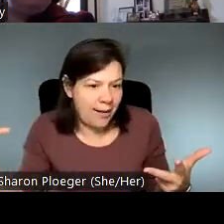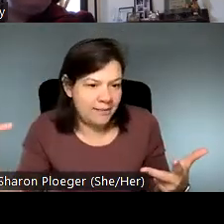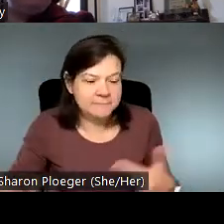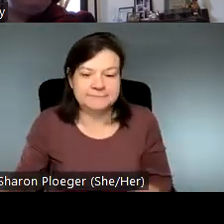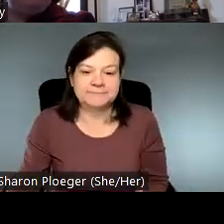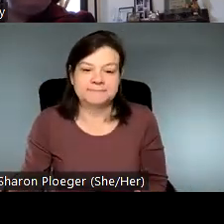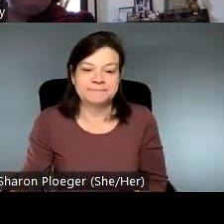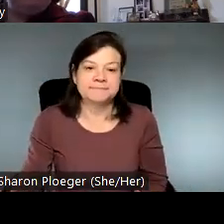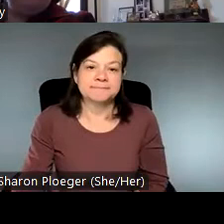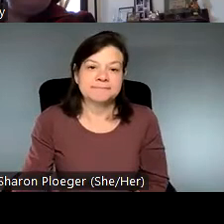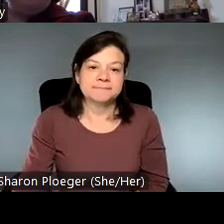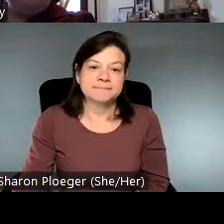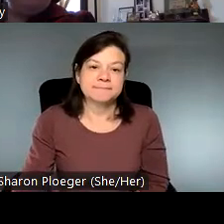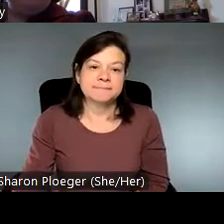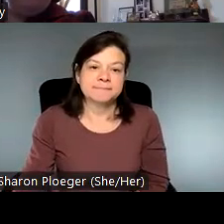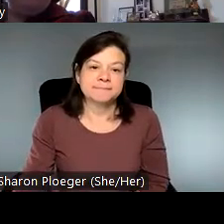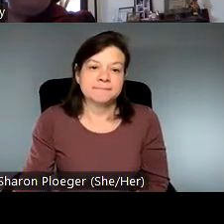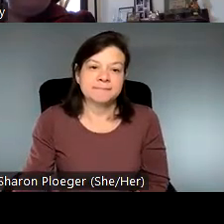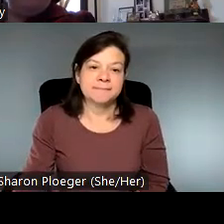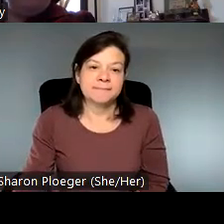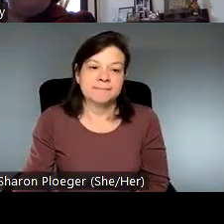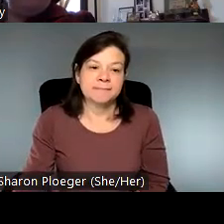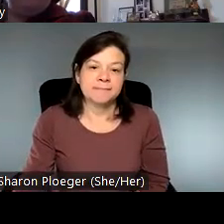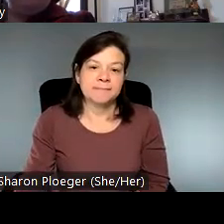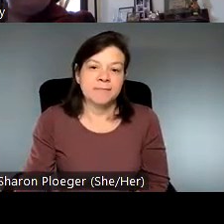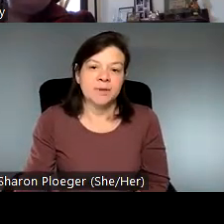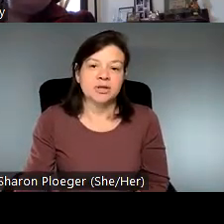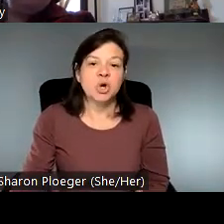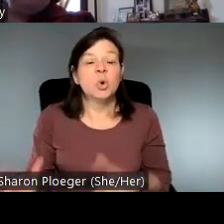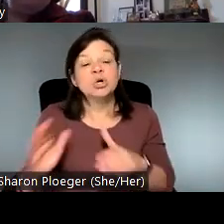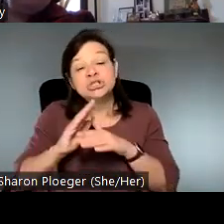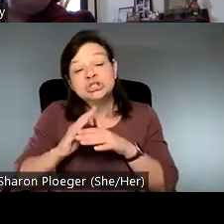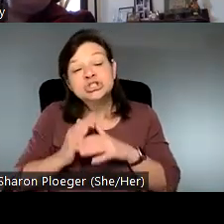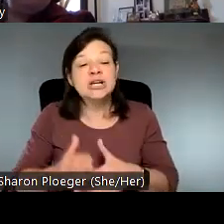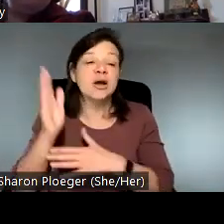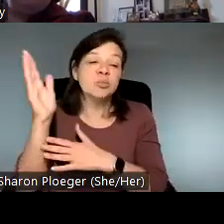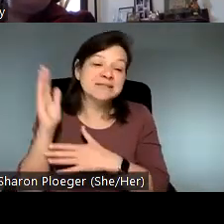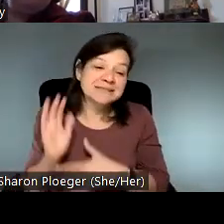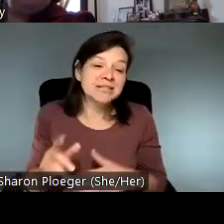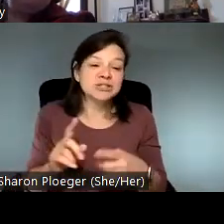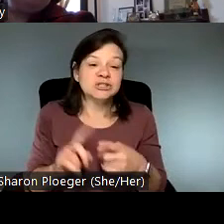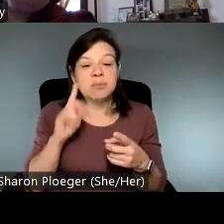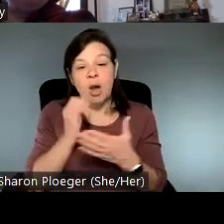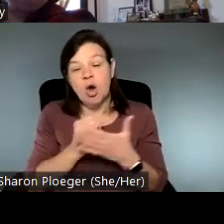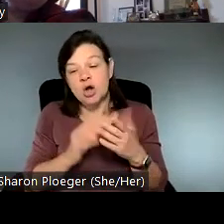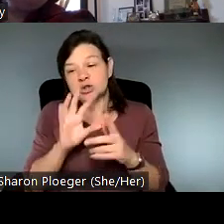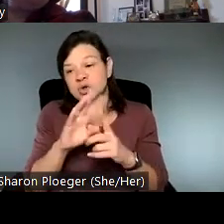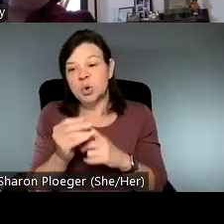We're going to leave the sentence on, have the chance to hear presentations by arts and culture professionals. We're gonna leave that as is,